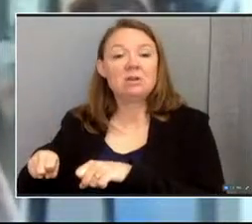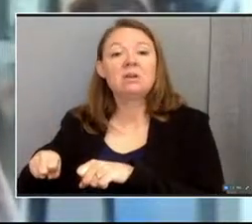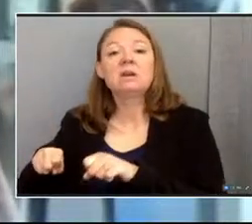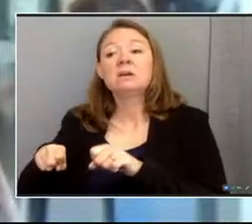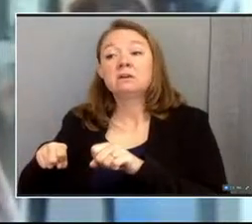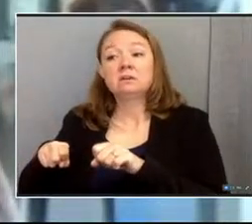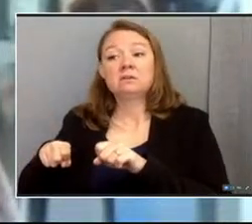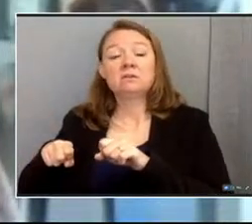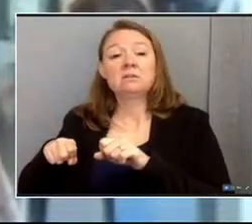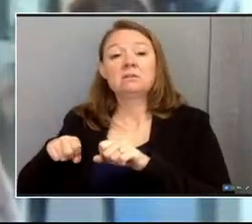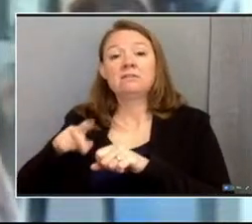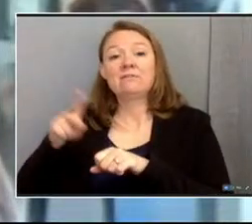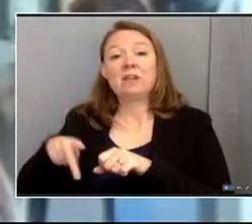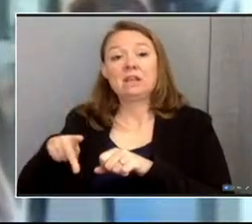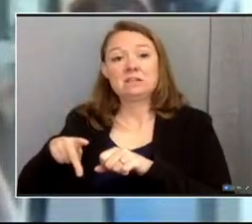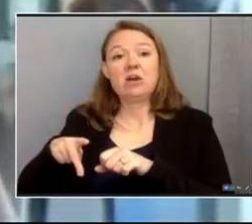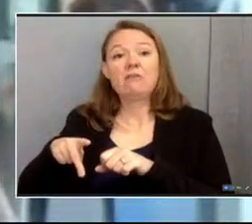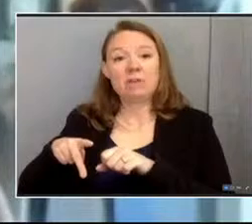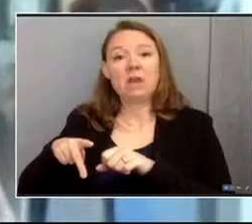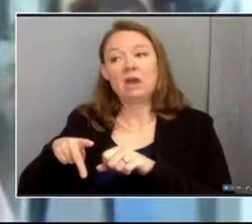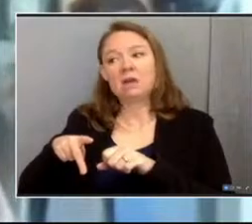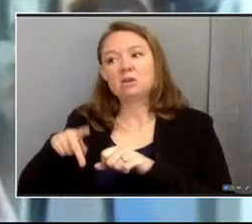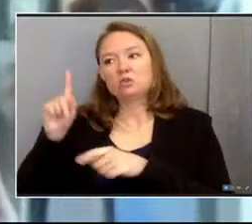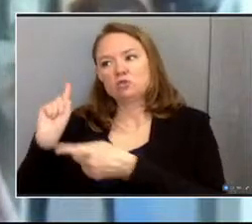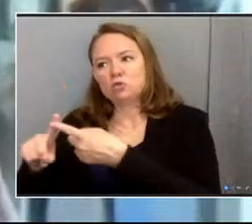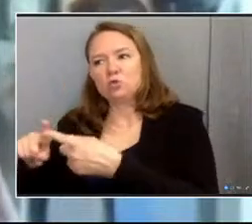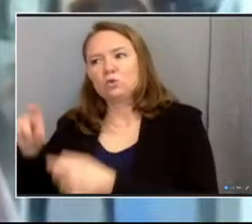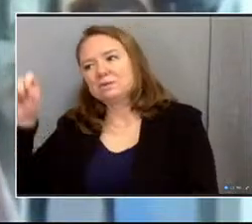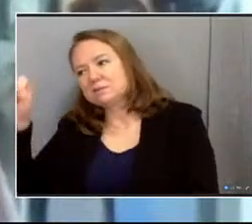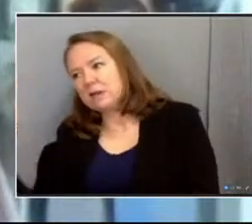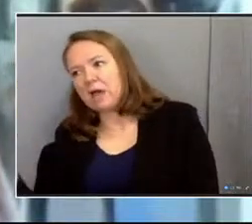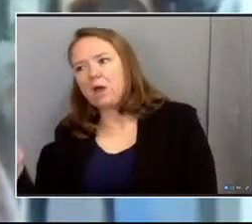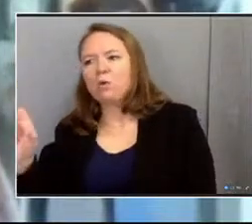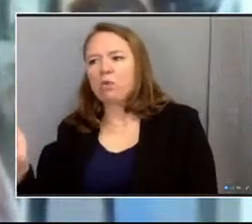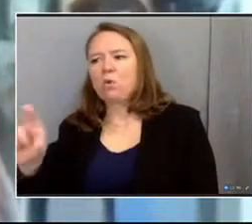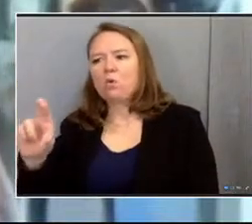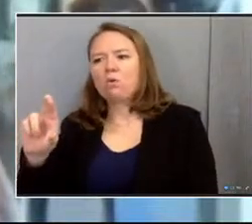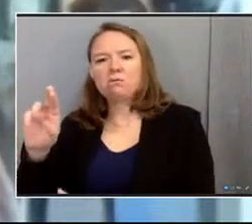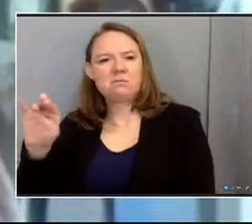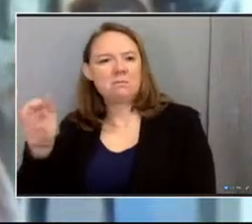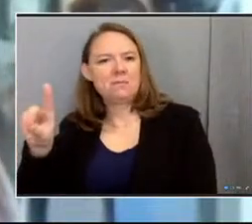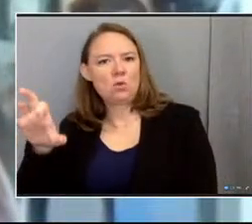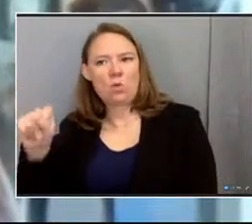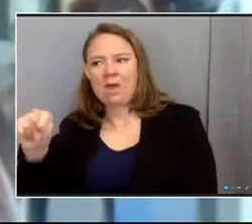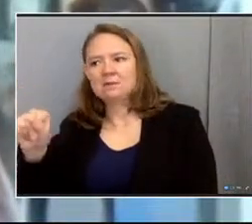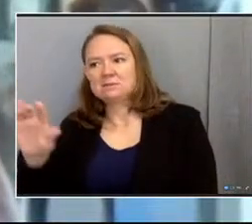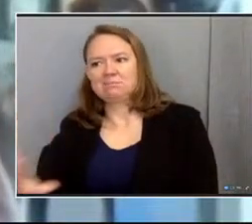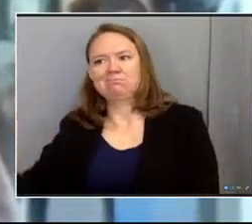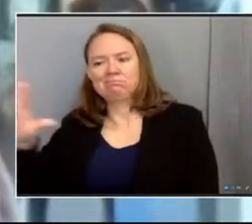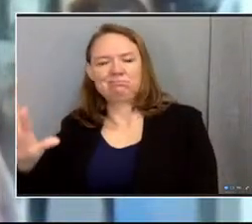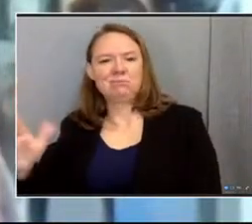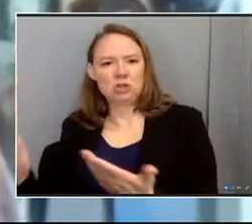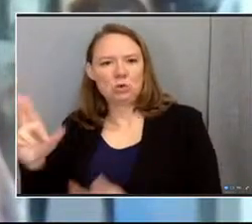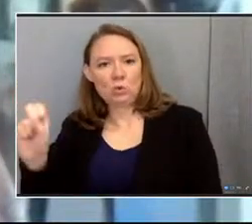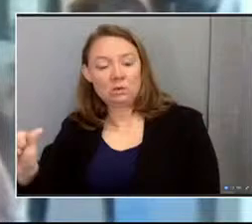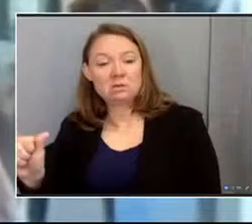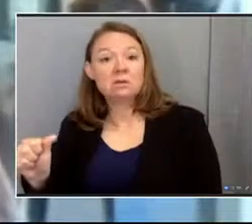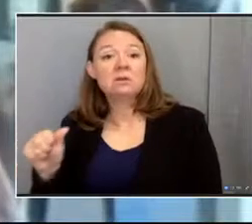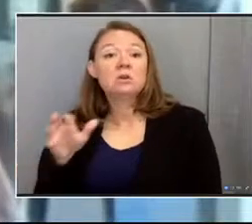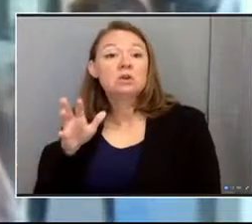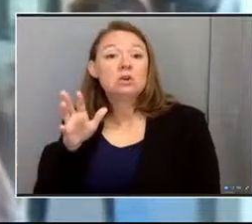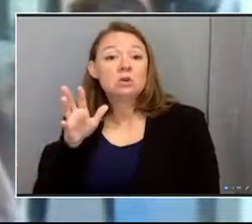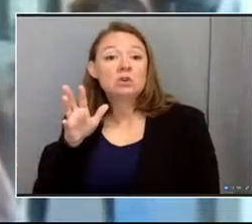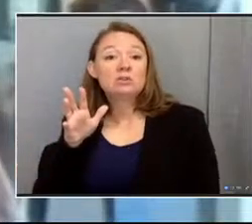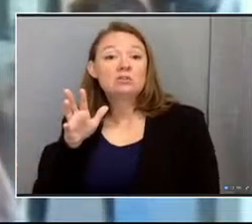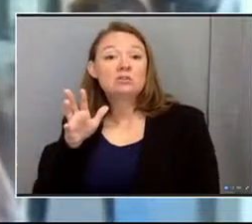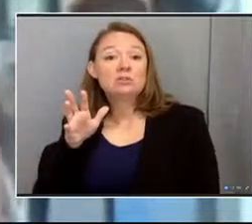and midwestern parts of the United States. With my mother's sacrifice with not just myself but my two sibling